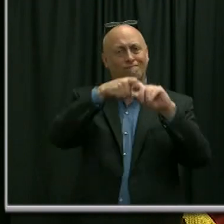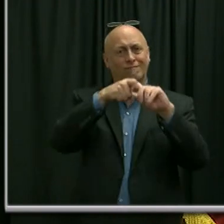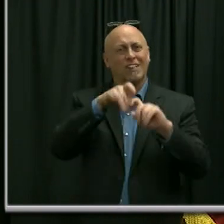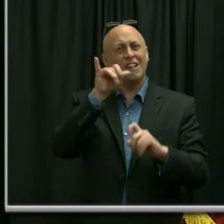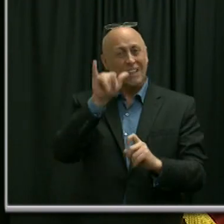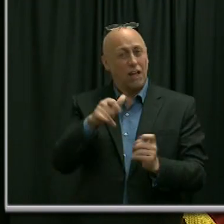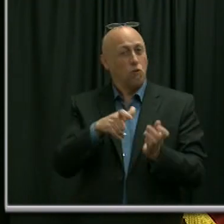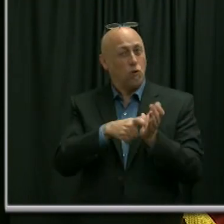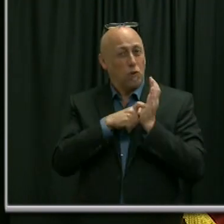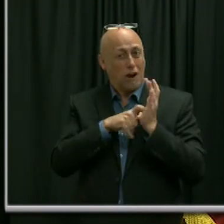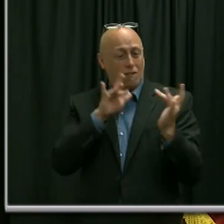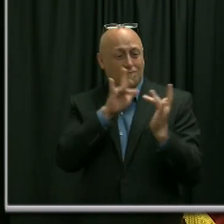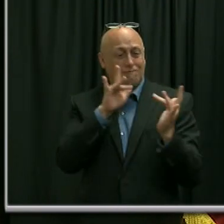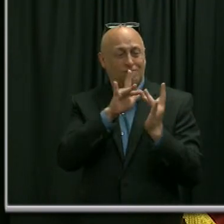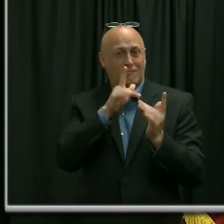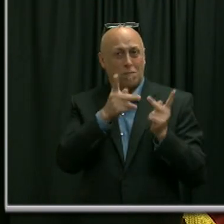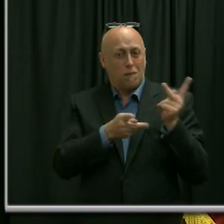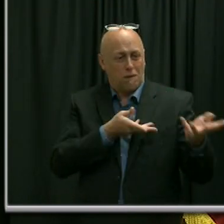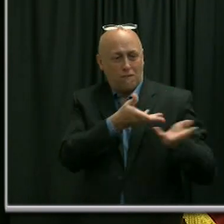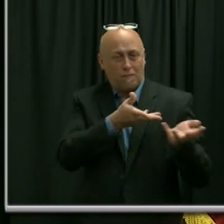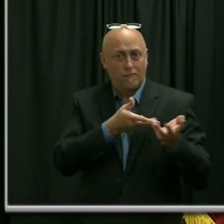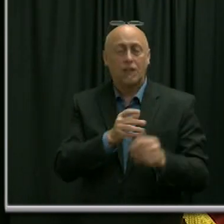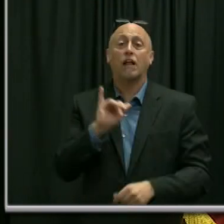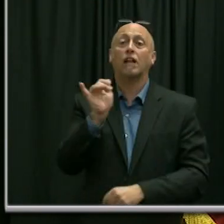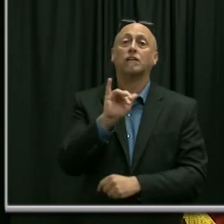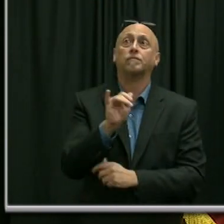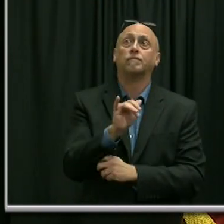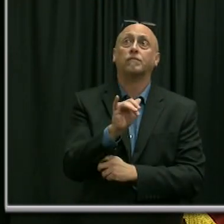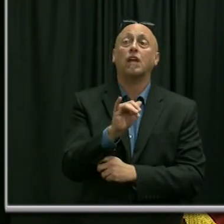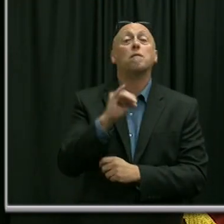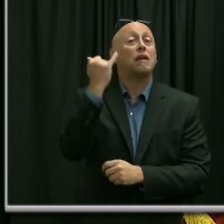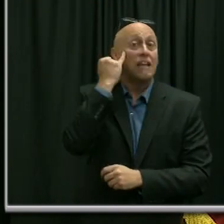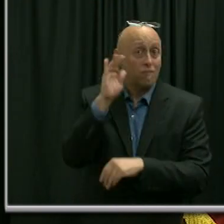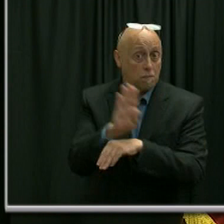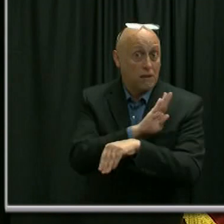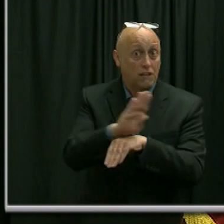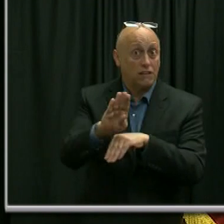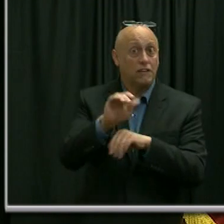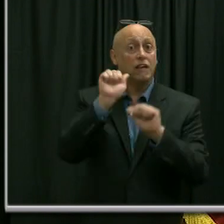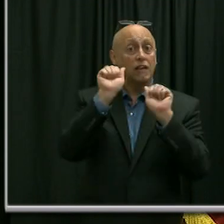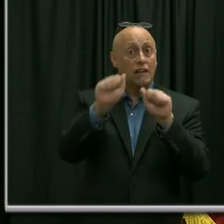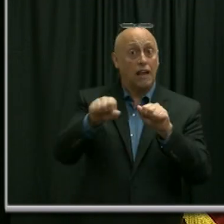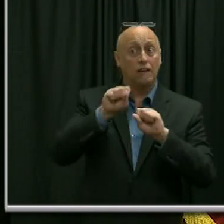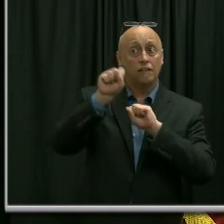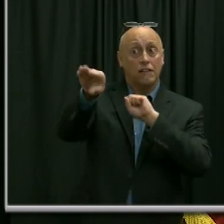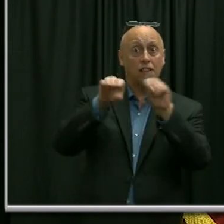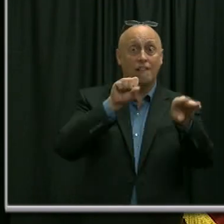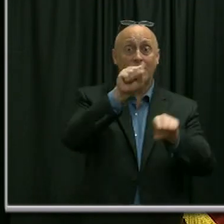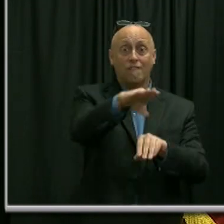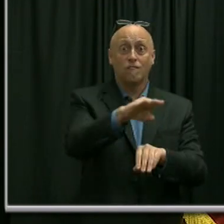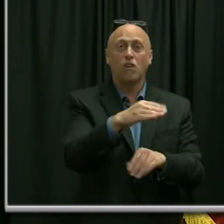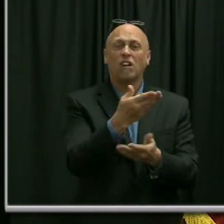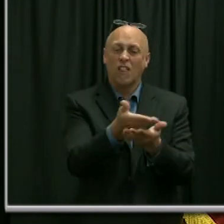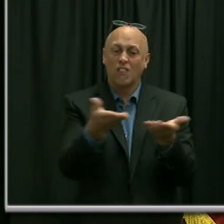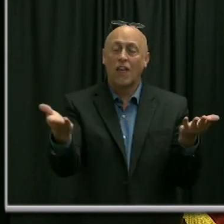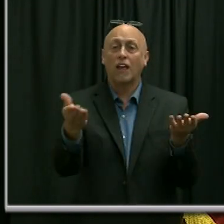PHYSICAL CONTACT SHOULD BE SUSPENDED. BUSINESSES THAT